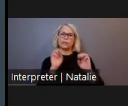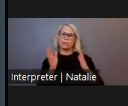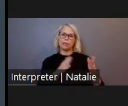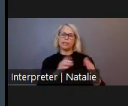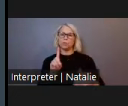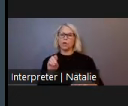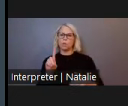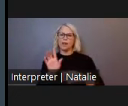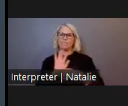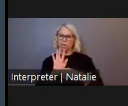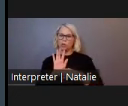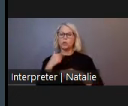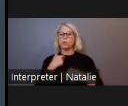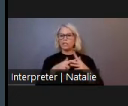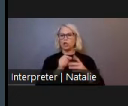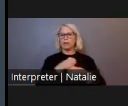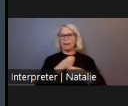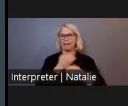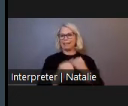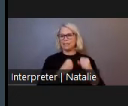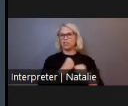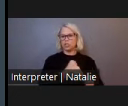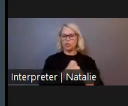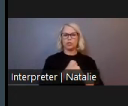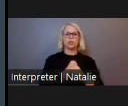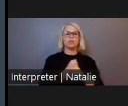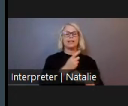videos that we started trading this year and these are on our website.